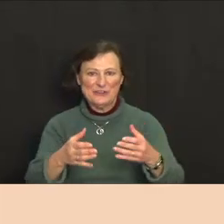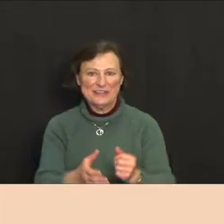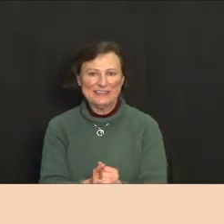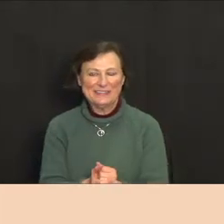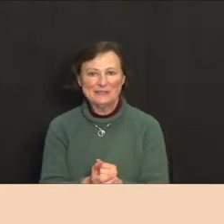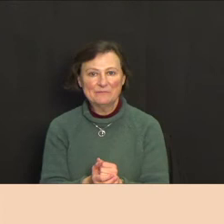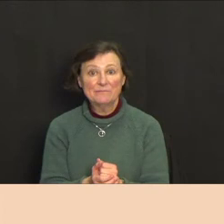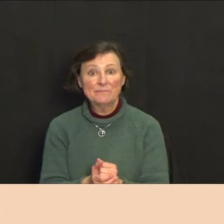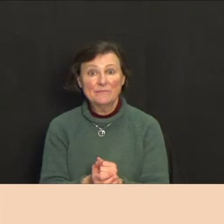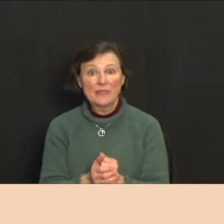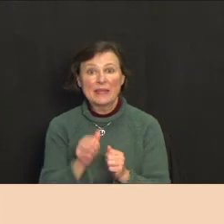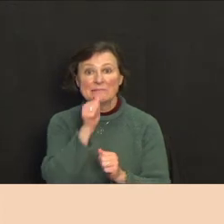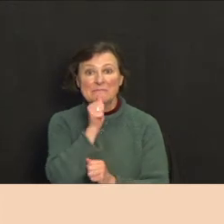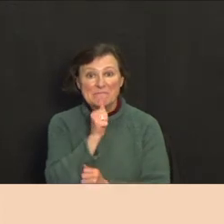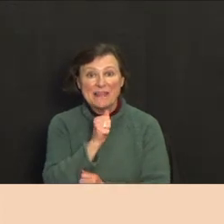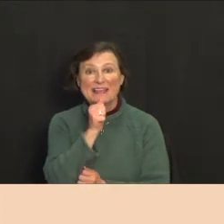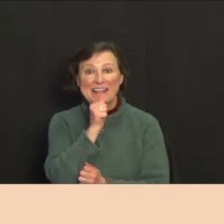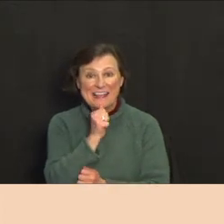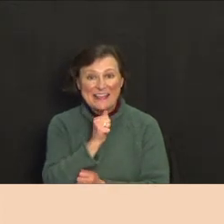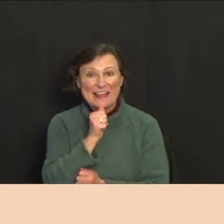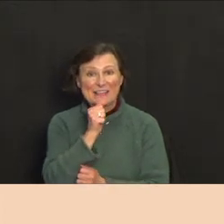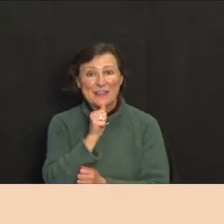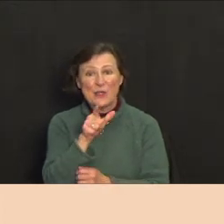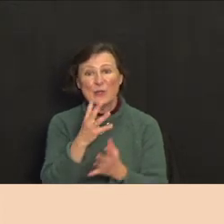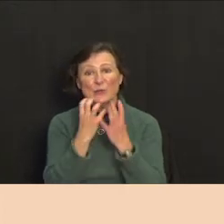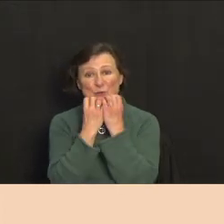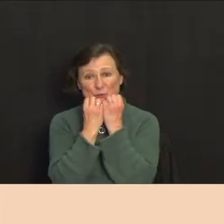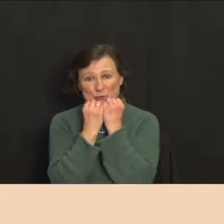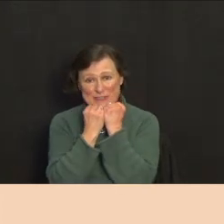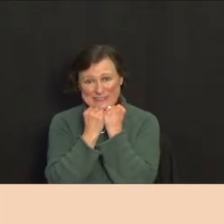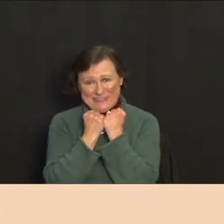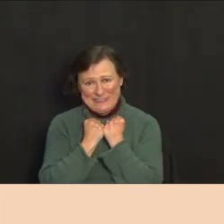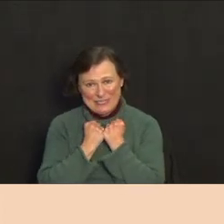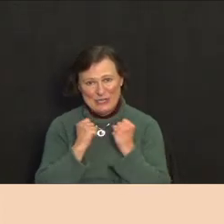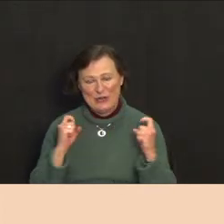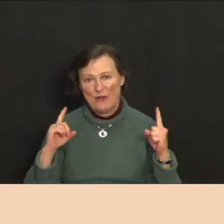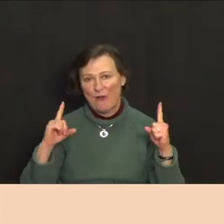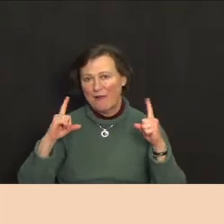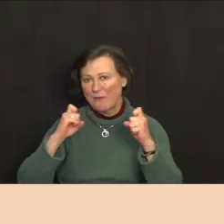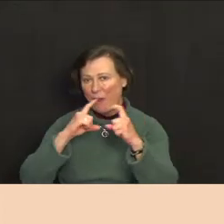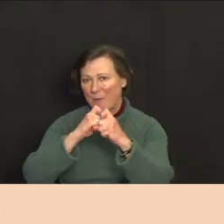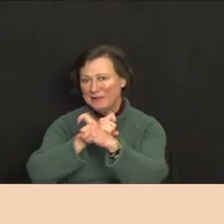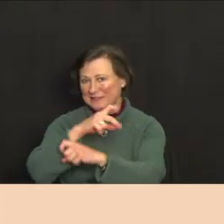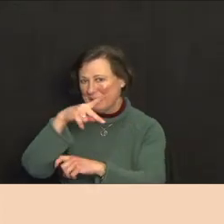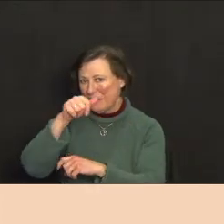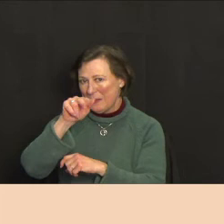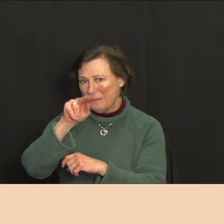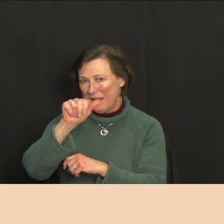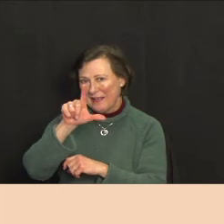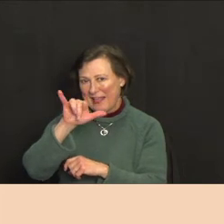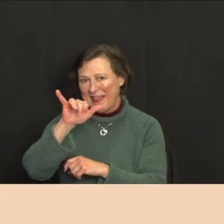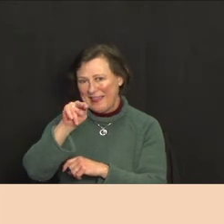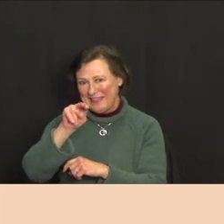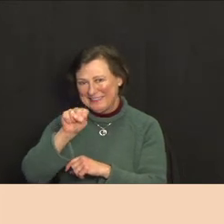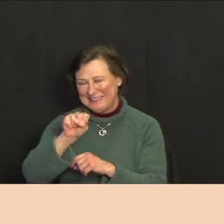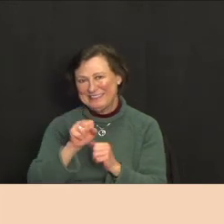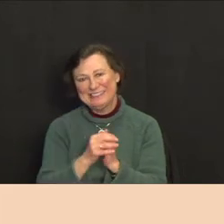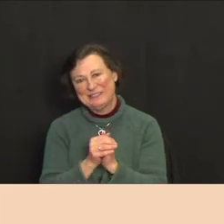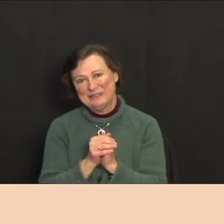Hang in there, you dear, complex pangolins and blessed be.